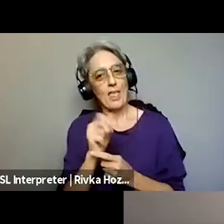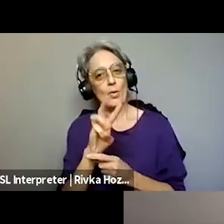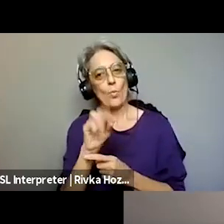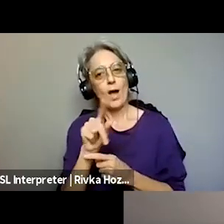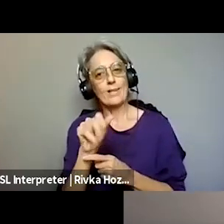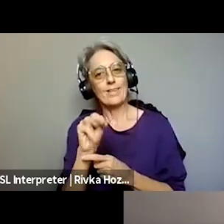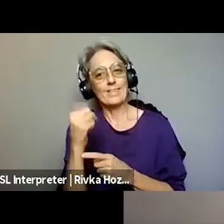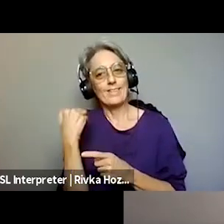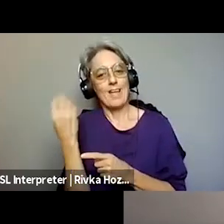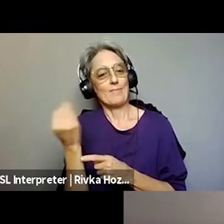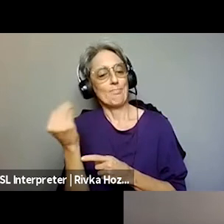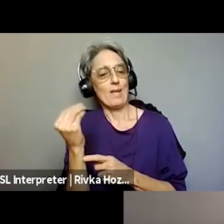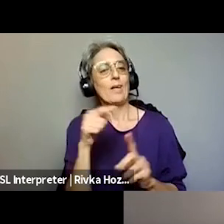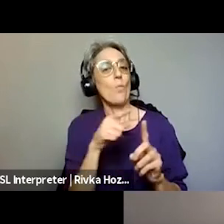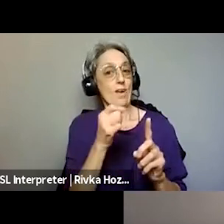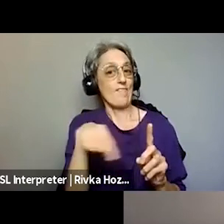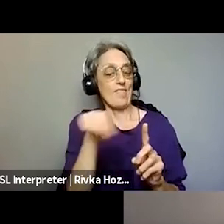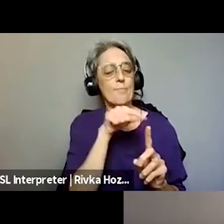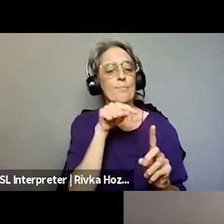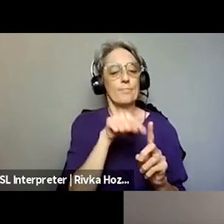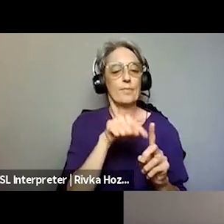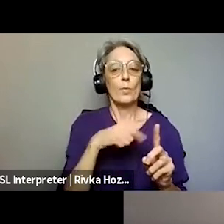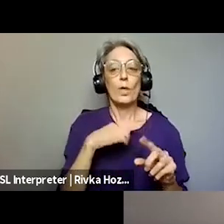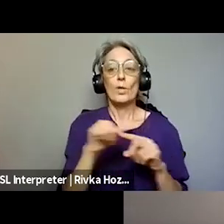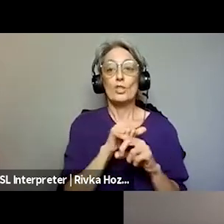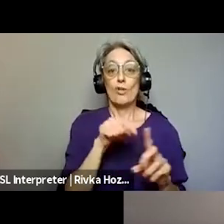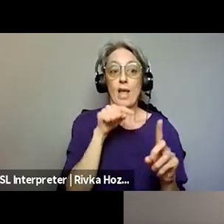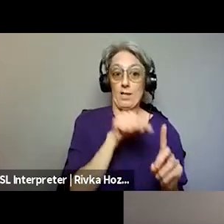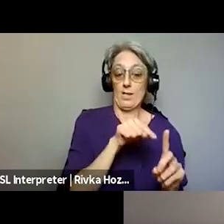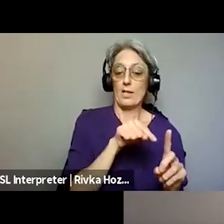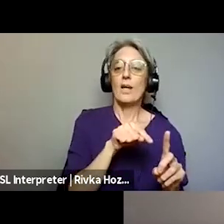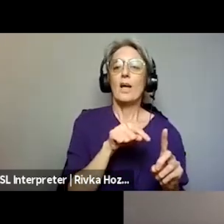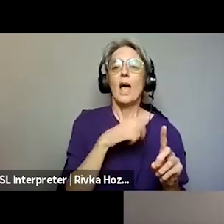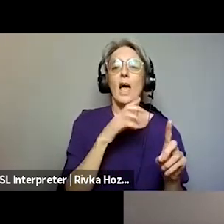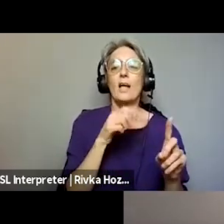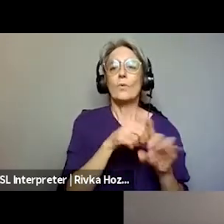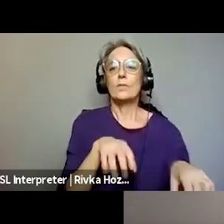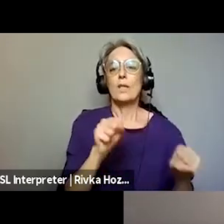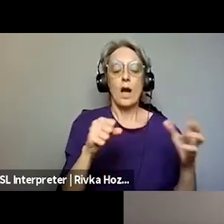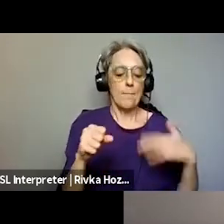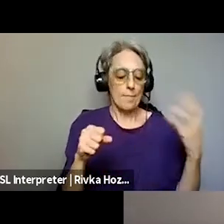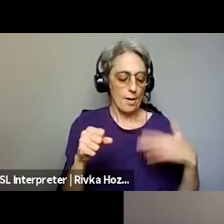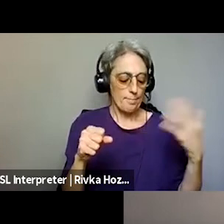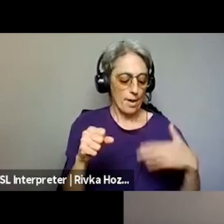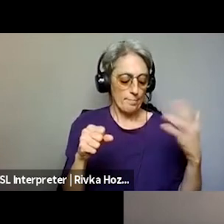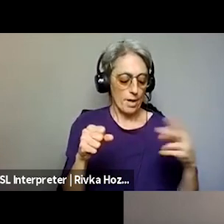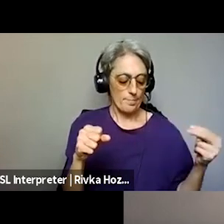and who will be training and who will be conducting some of our research studies so